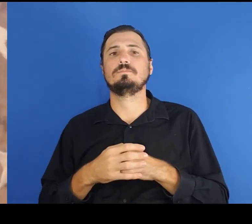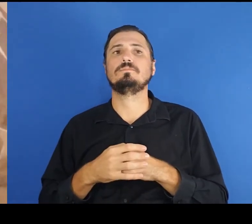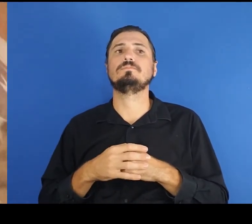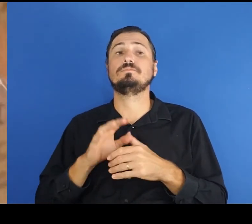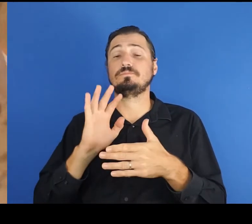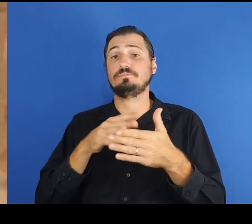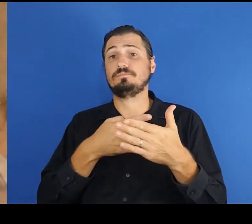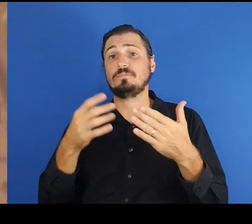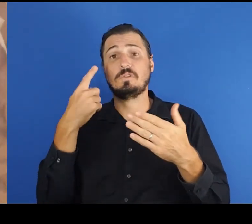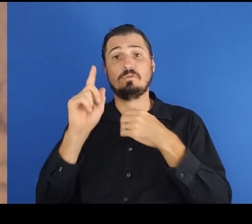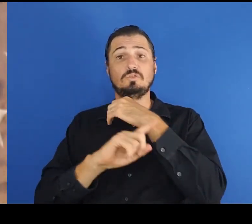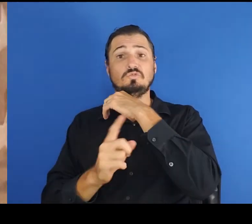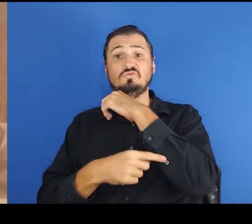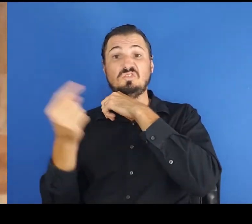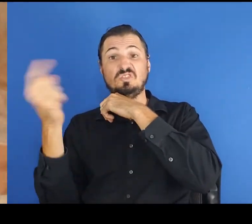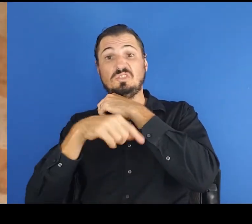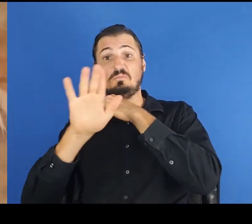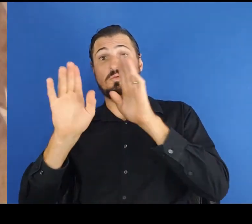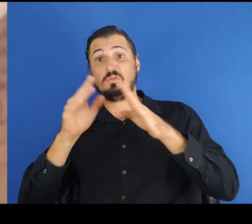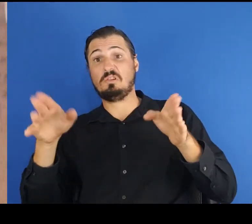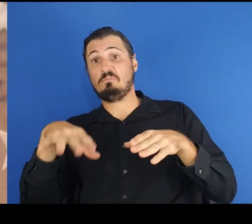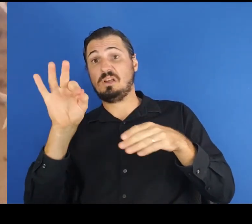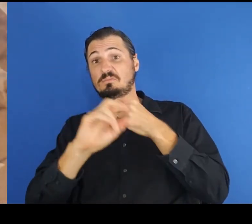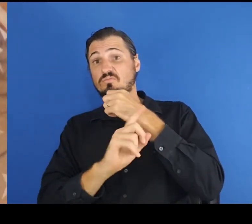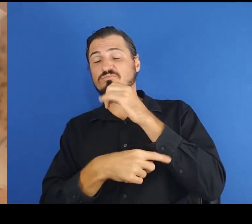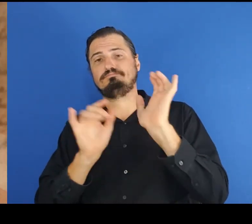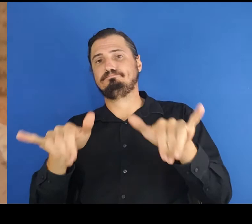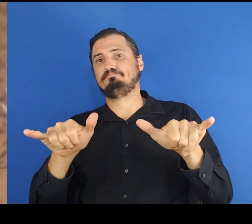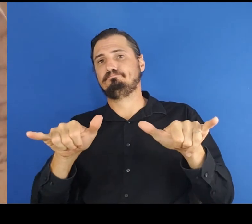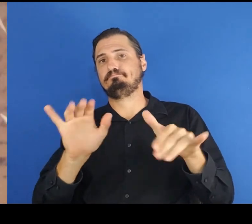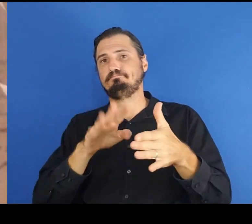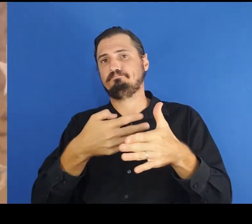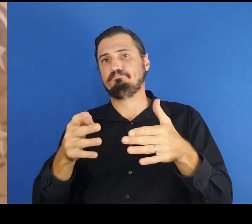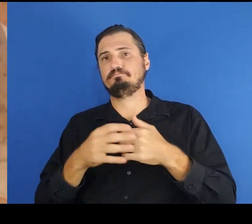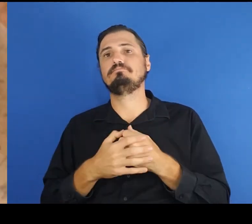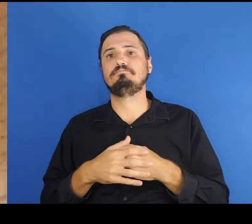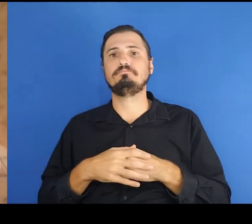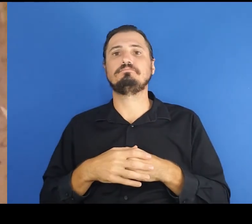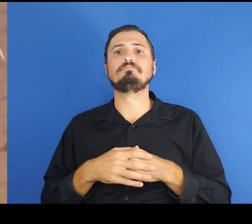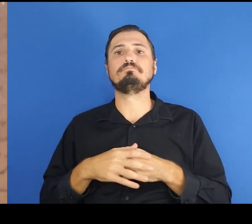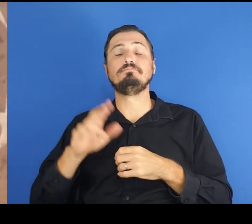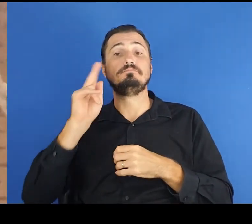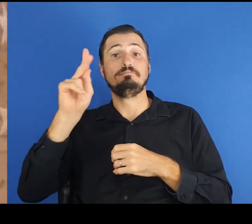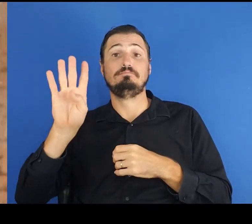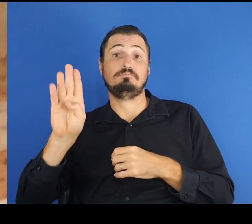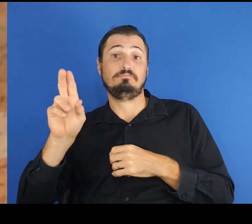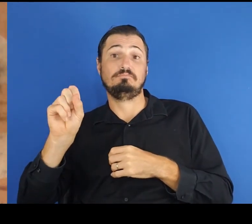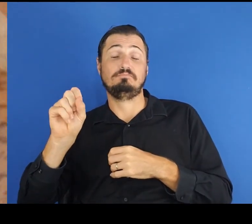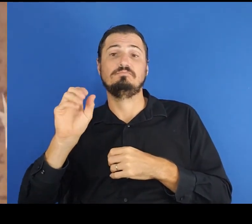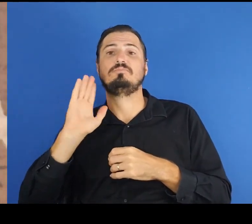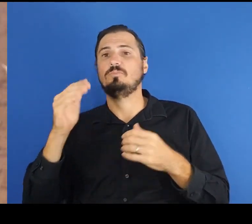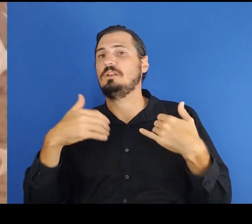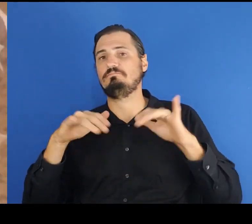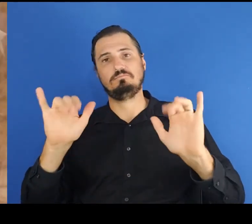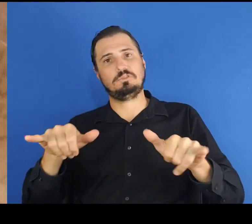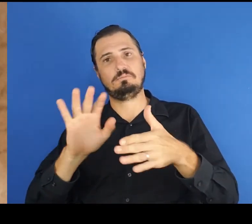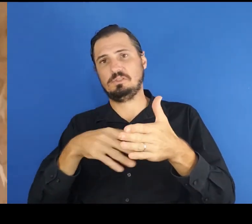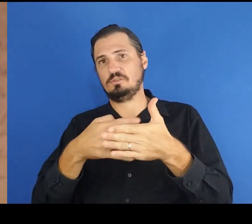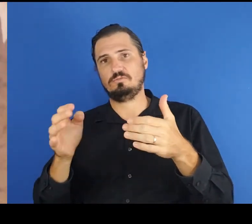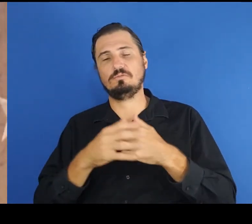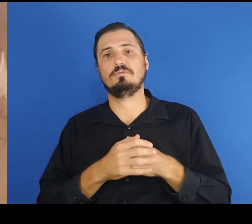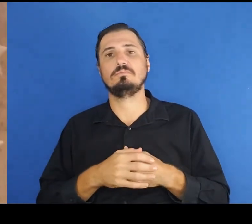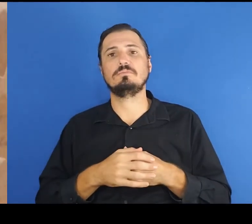The schedule for residential refuse pick-up will operate on its normal pickup schedule. The Kaua‘i Bus will operate on its regular schedule